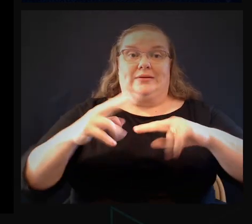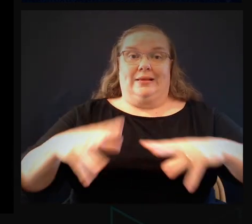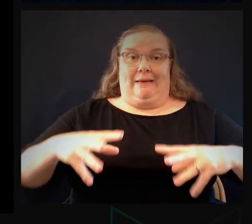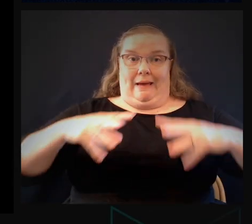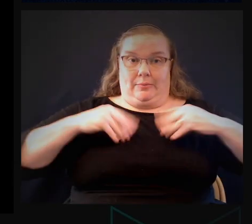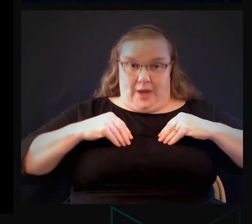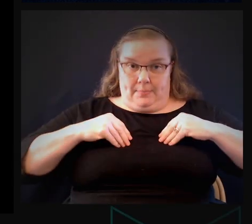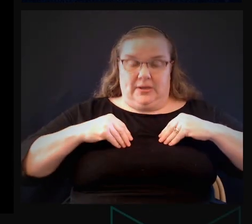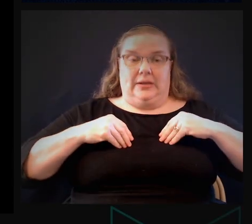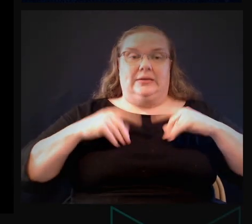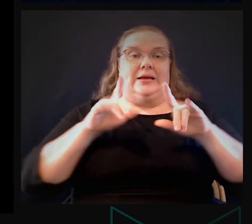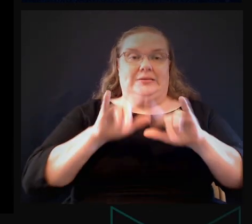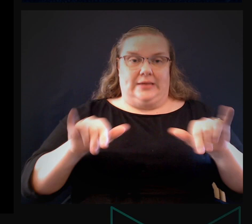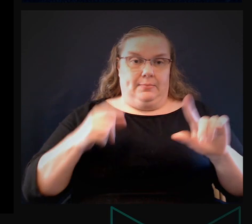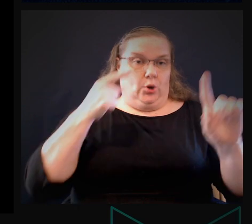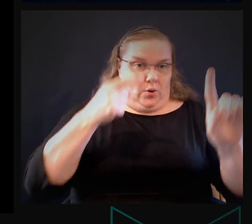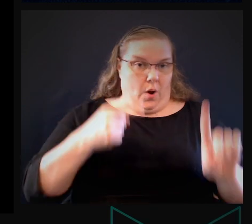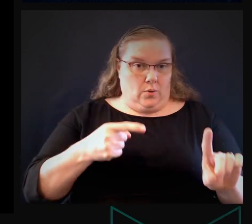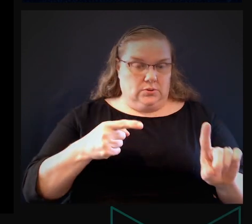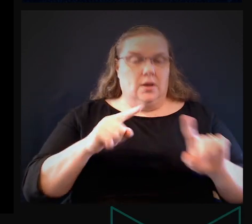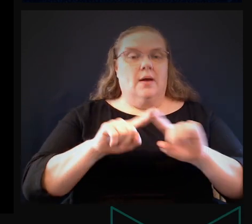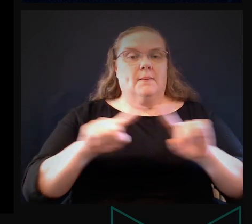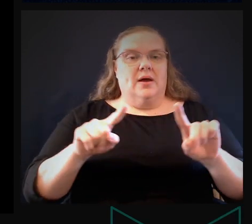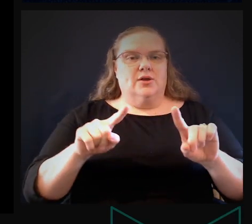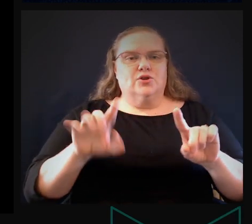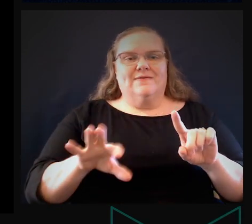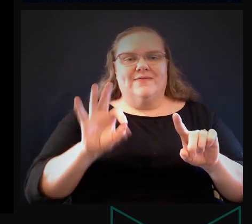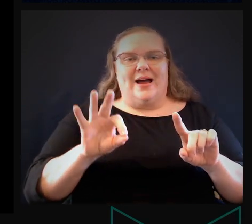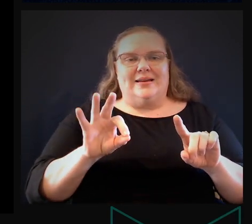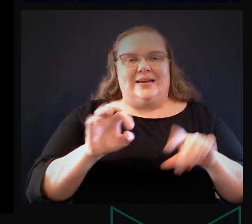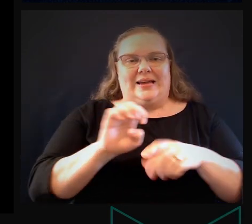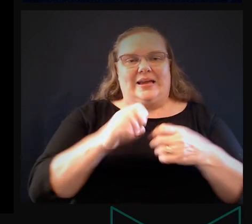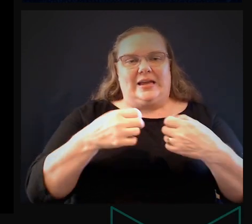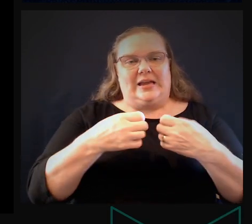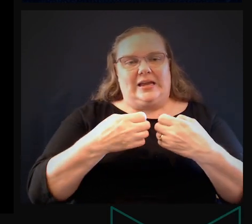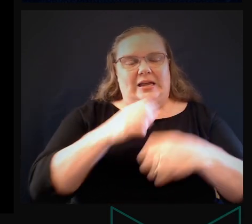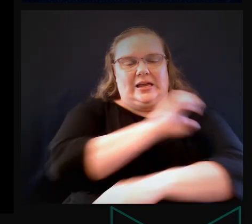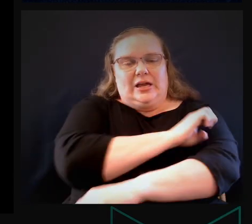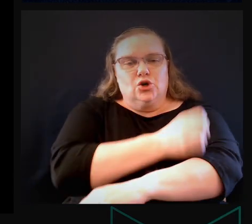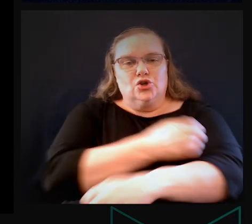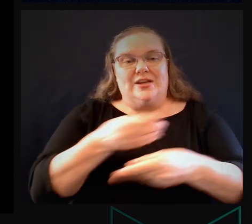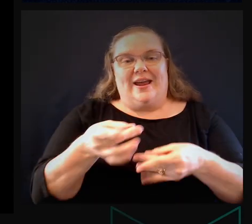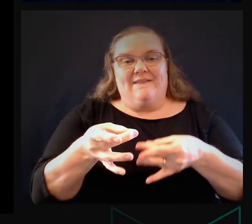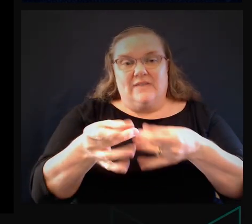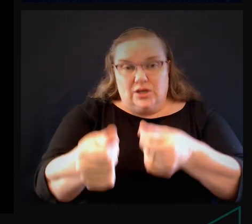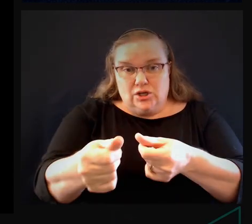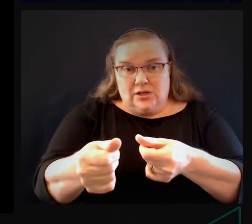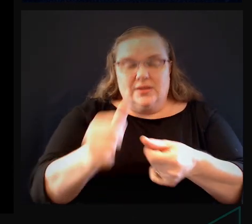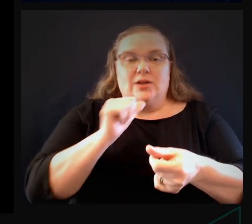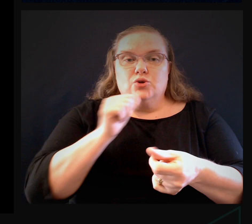Therefore, finding energy efficiency opportunities, in ways that do not lower gameplay fidelity for our gamers,